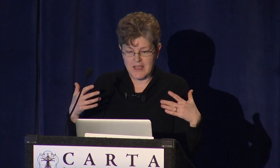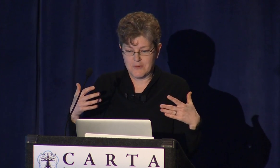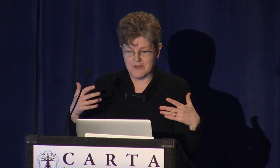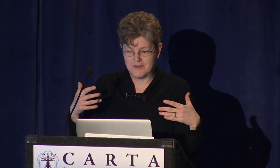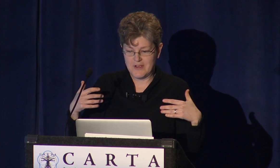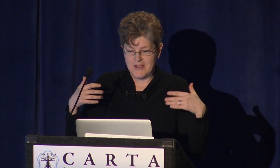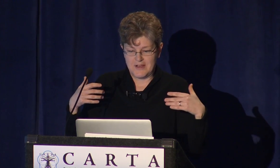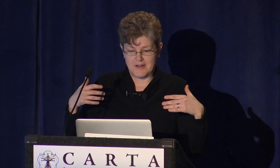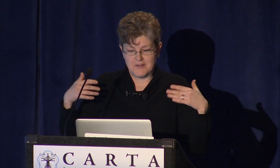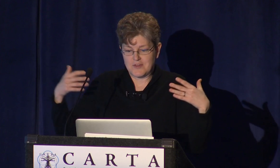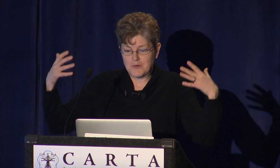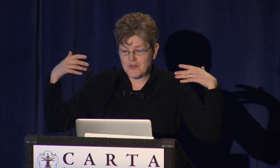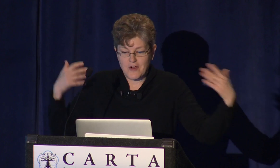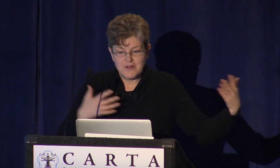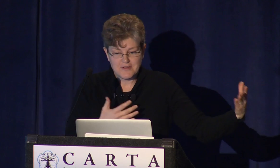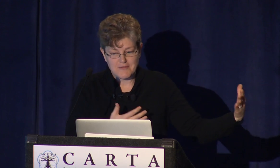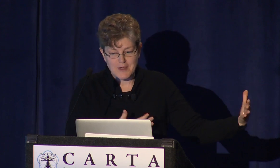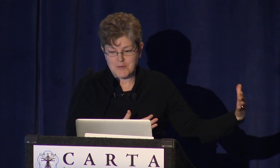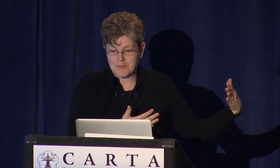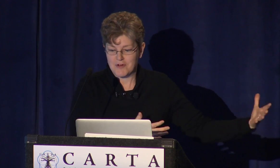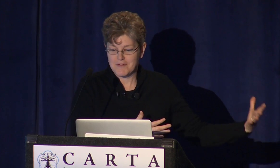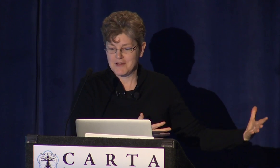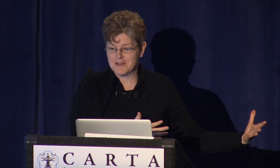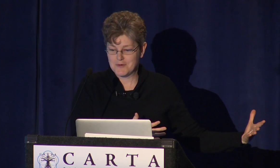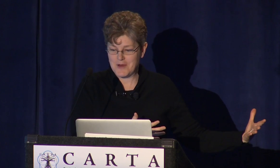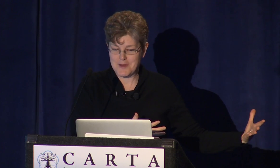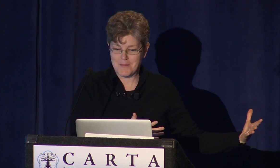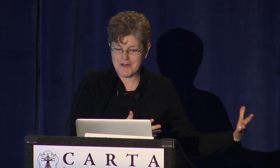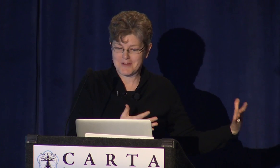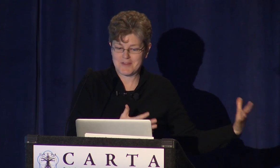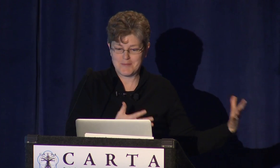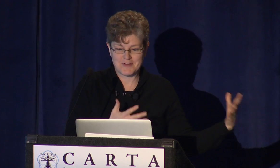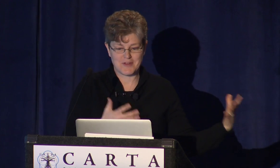language and someone has already developed a perfectly good way to mark subjects and